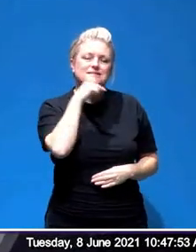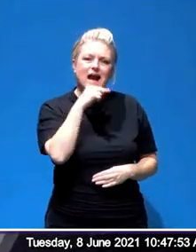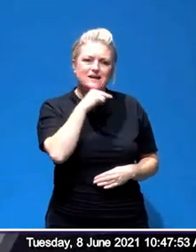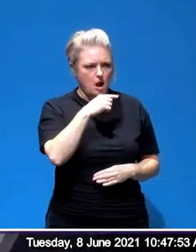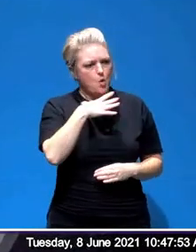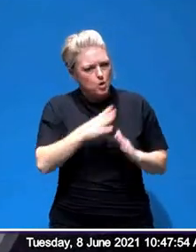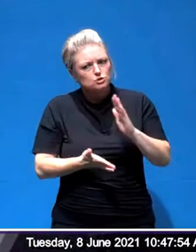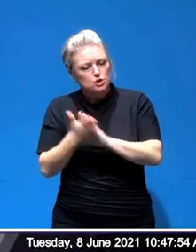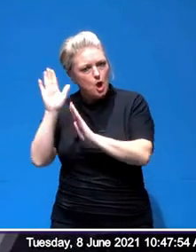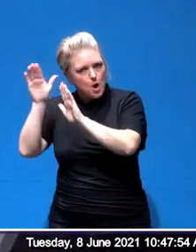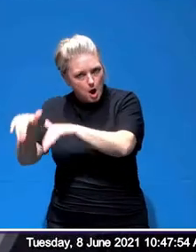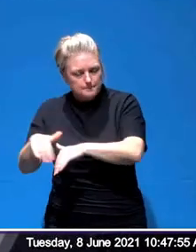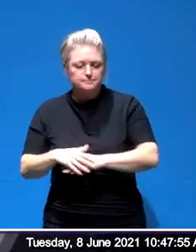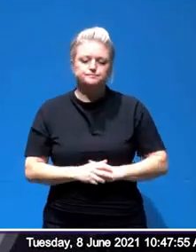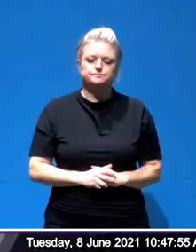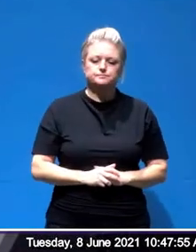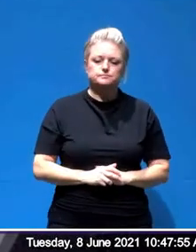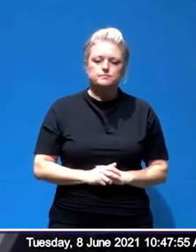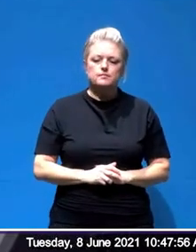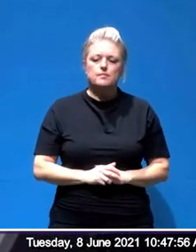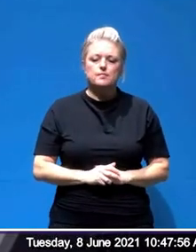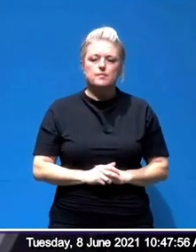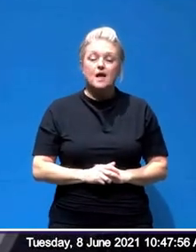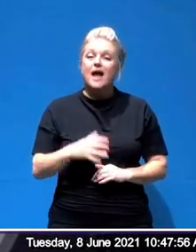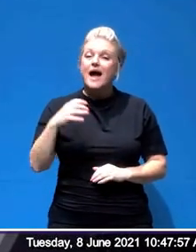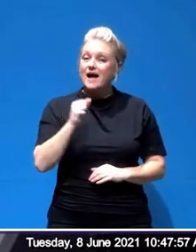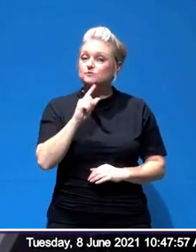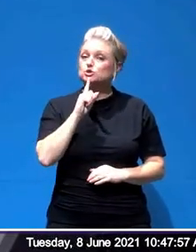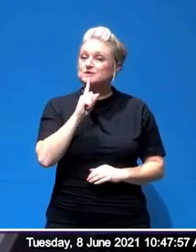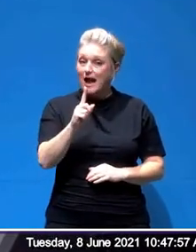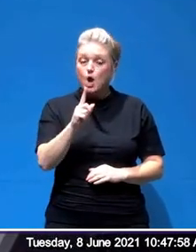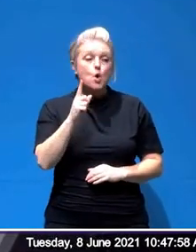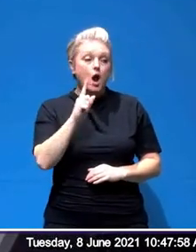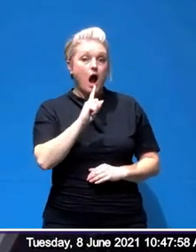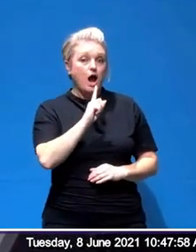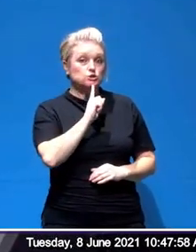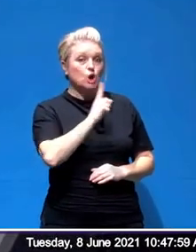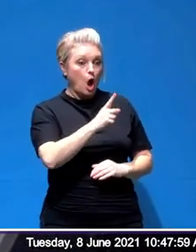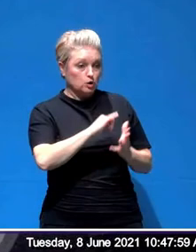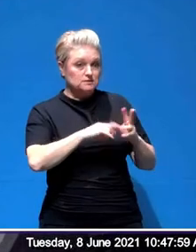However, I do have to say that when I told the staff member, I said to him,